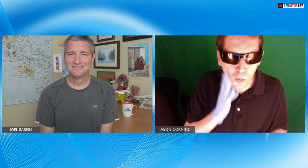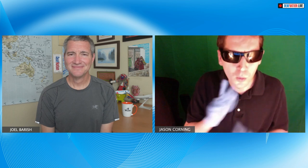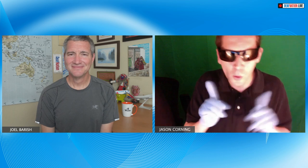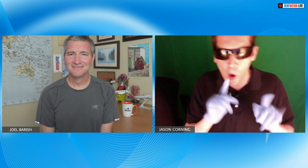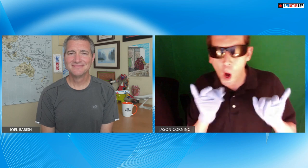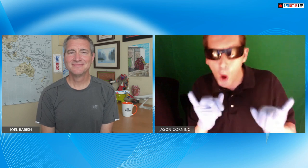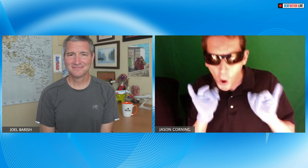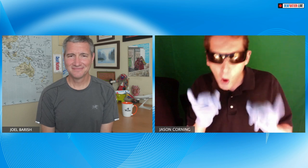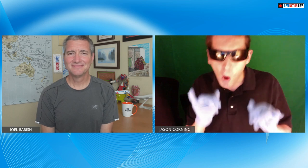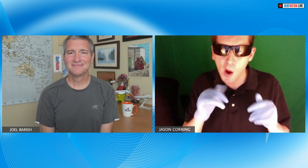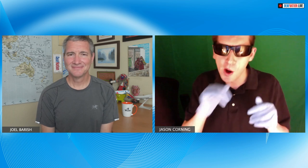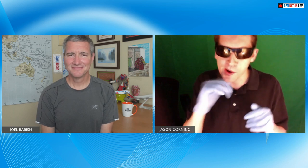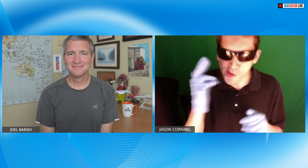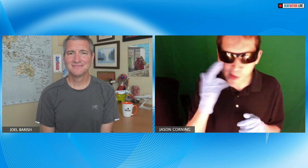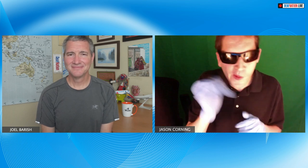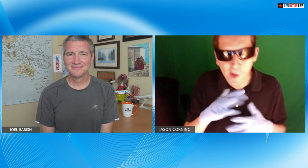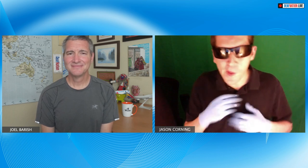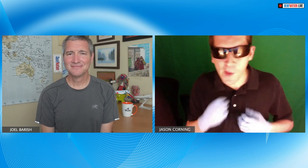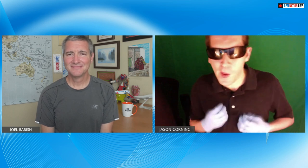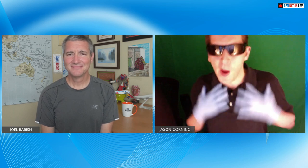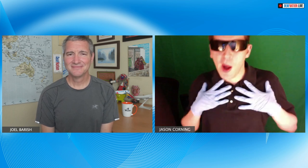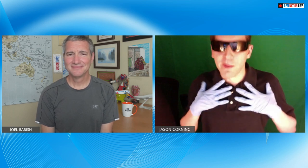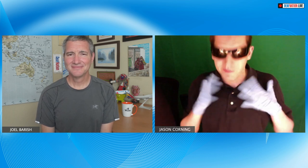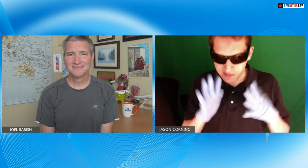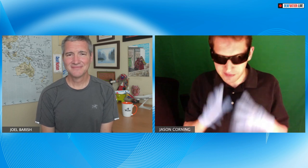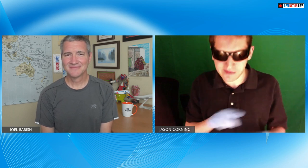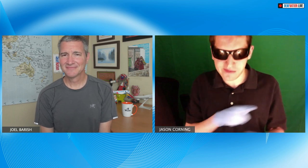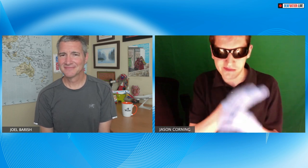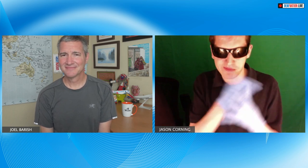people react as “Oh didn’t realize that and it’s inspired.”